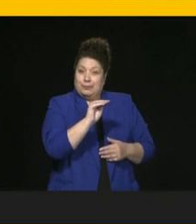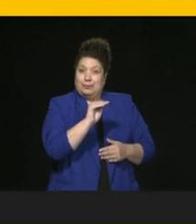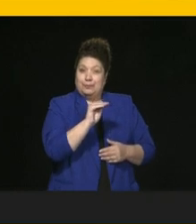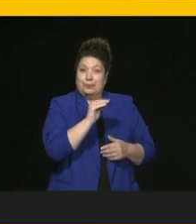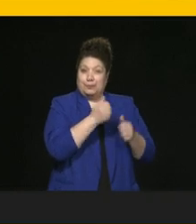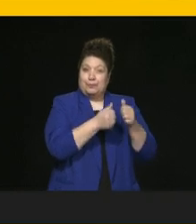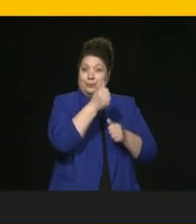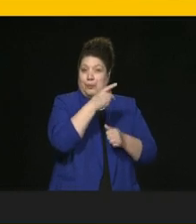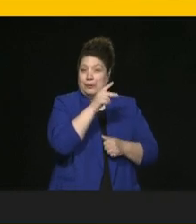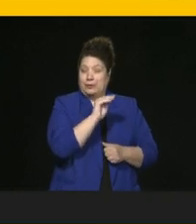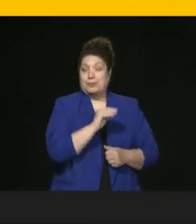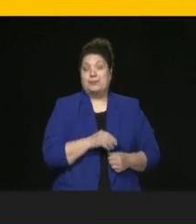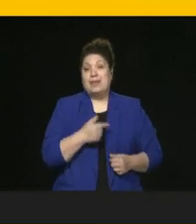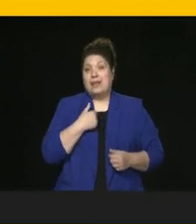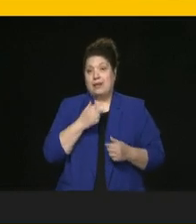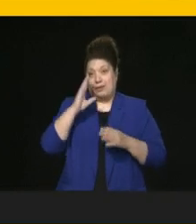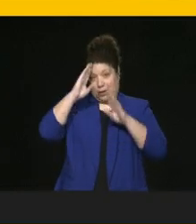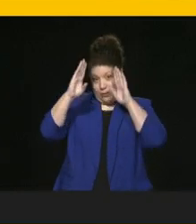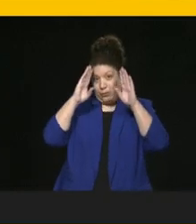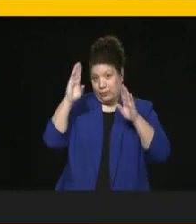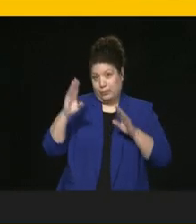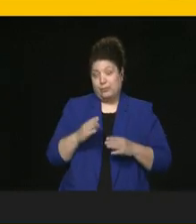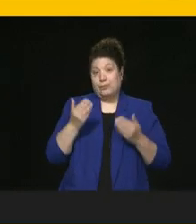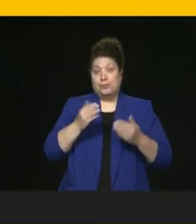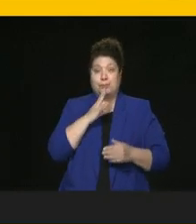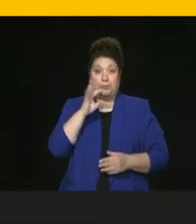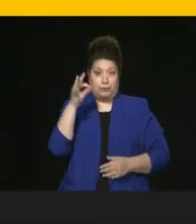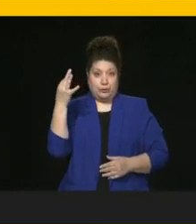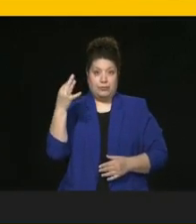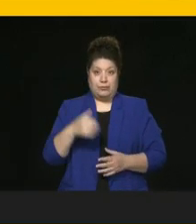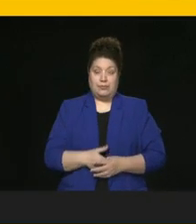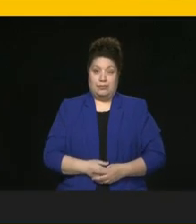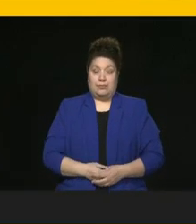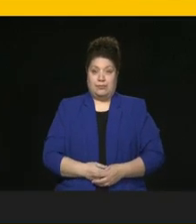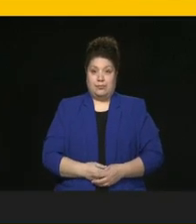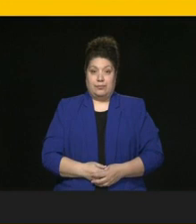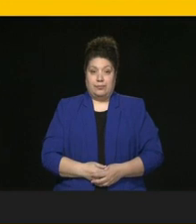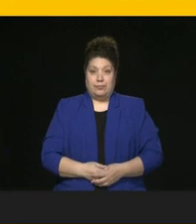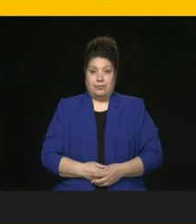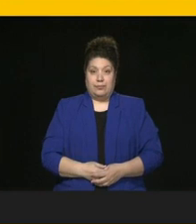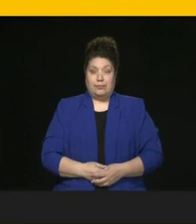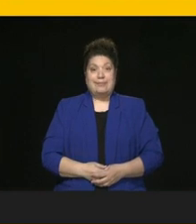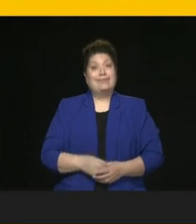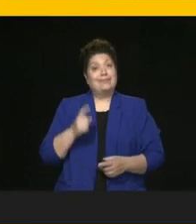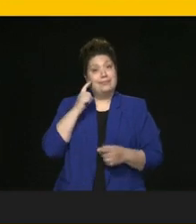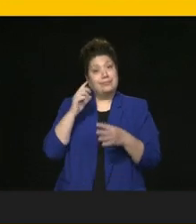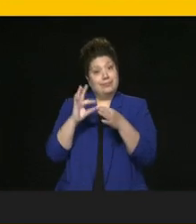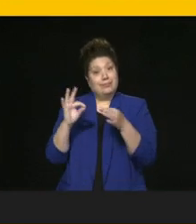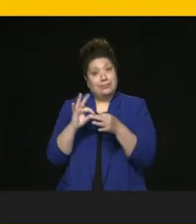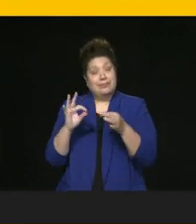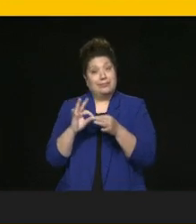THANK YOU, DEPUTY PRIME MINISTER. HELLO, BONJOUR.